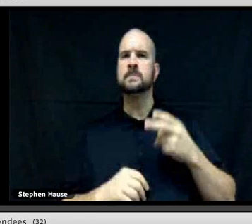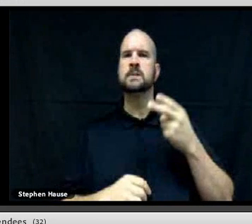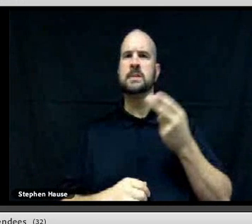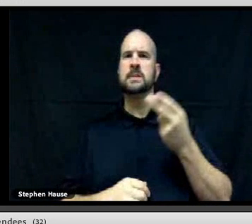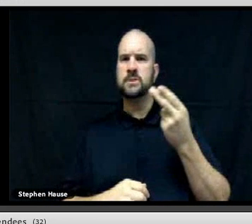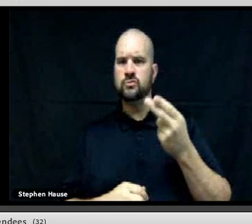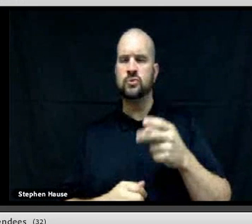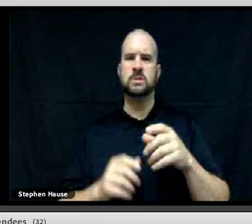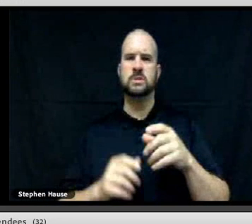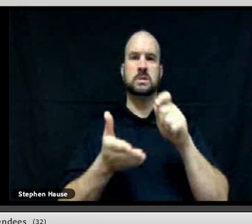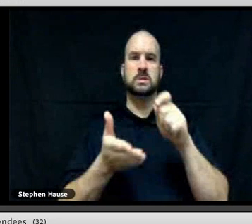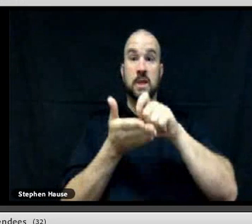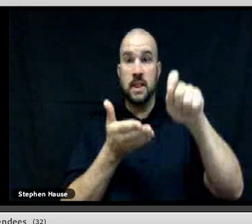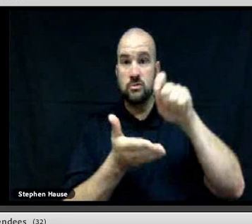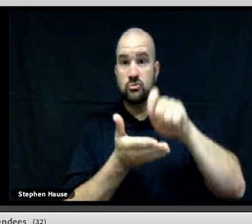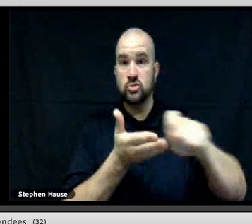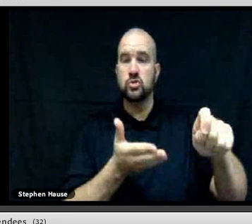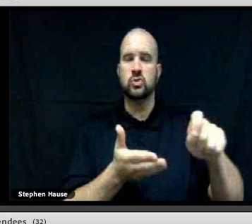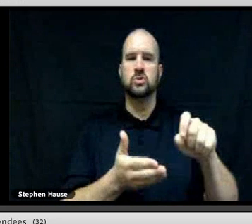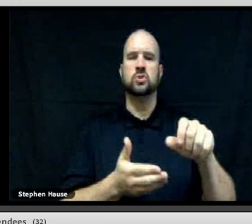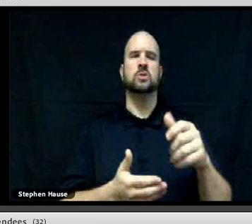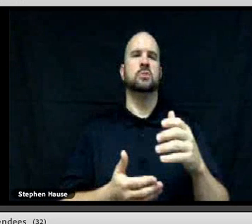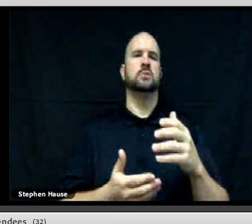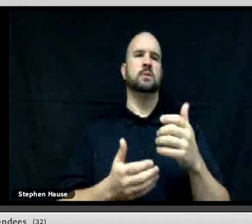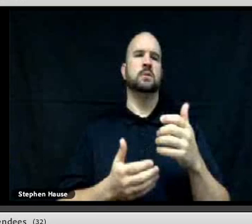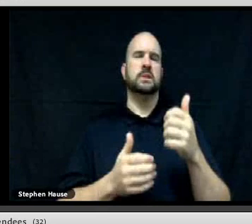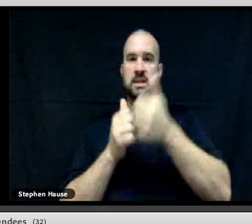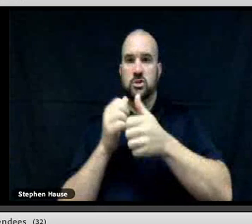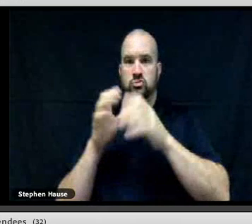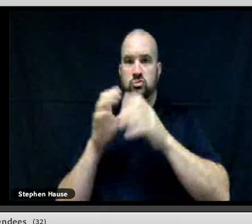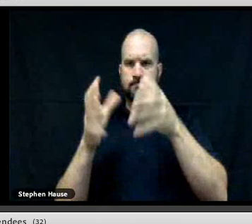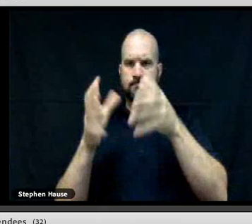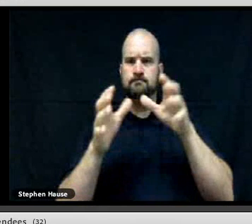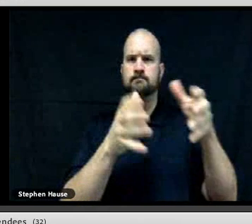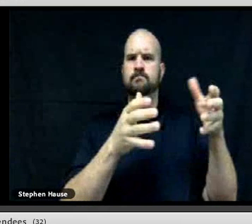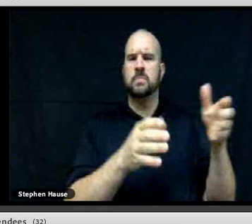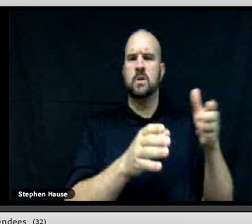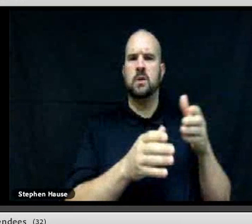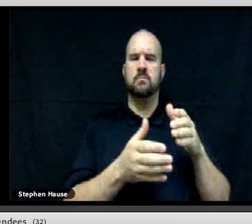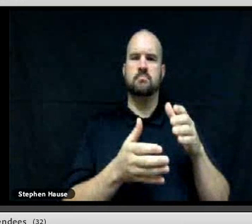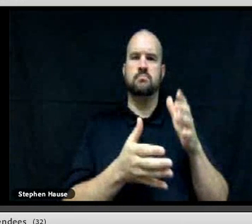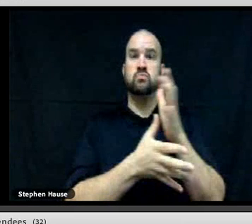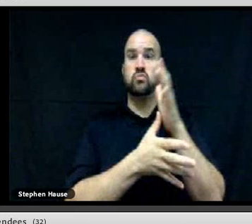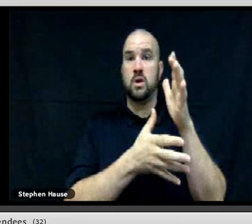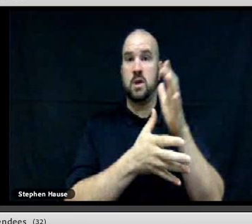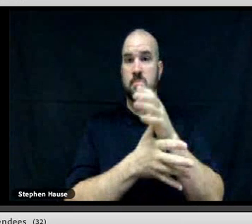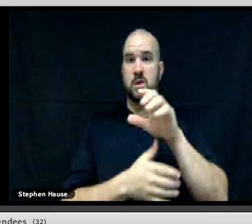So, each set of primary sources includes, um, a topic overview,